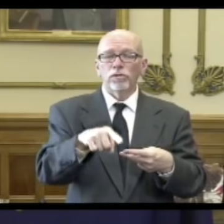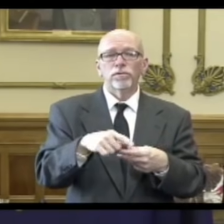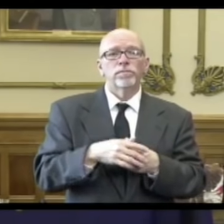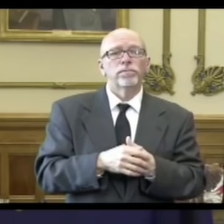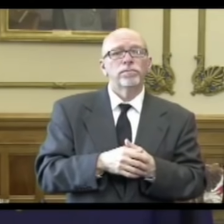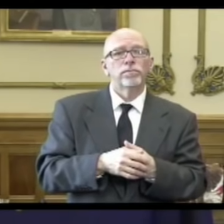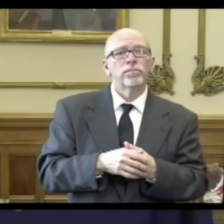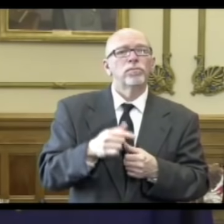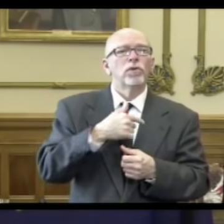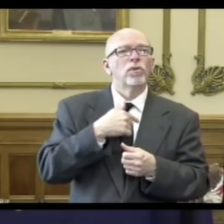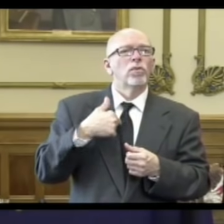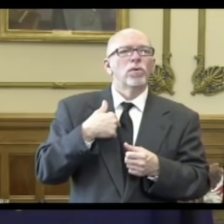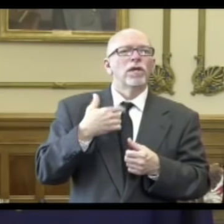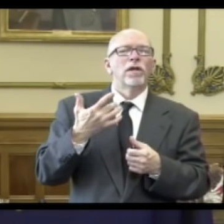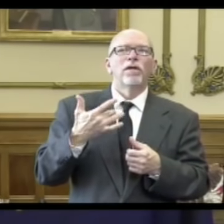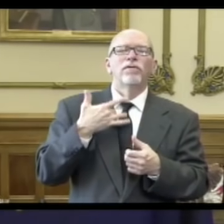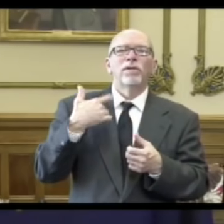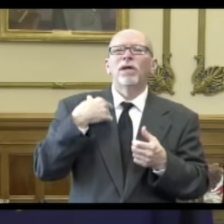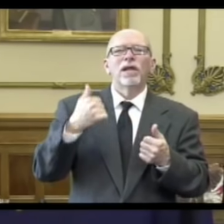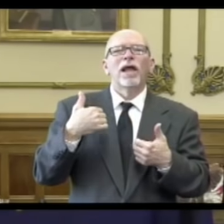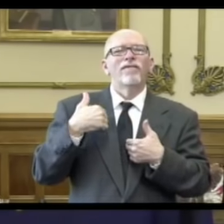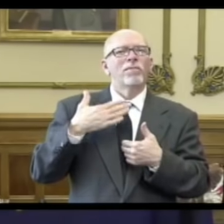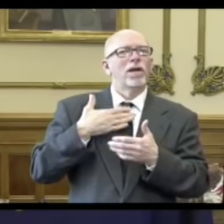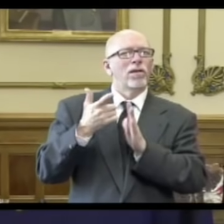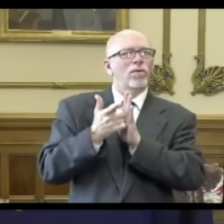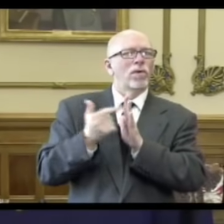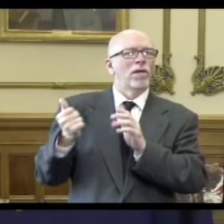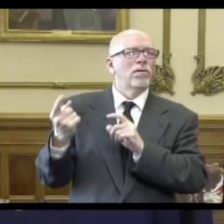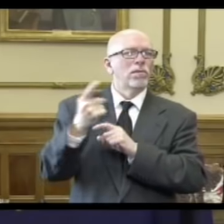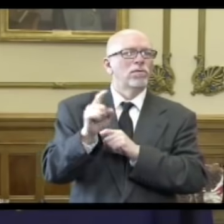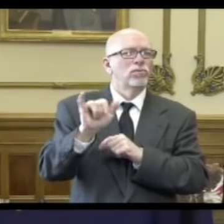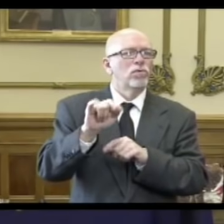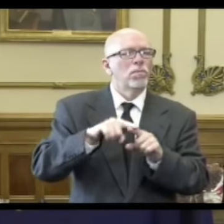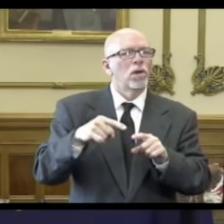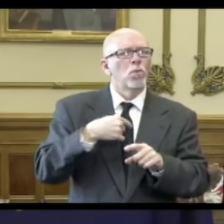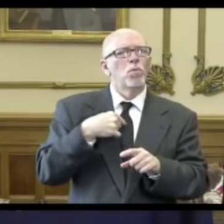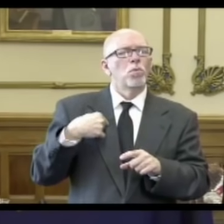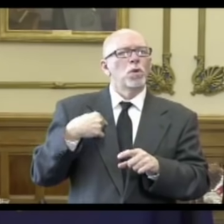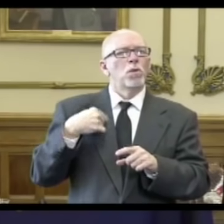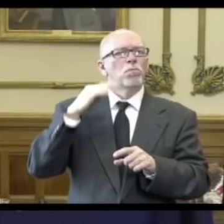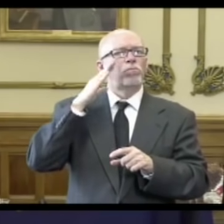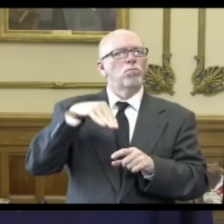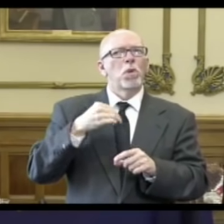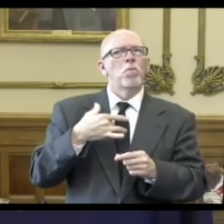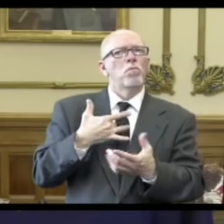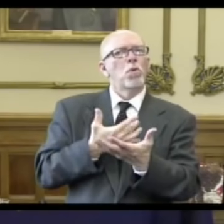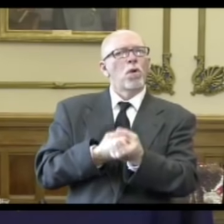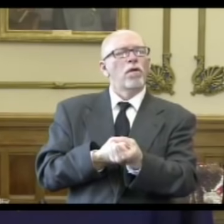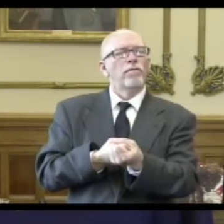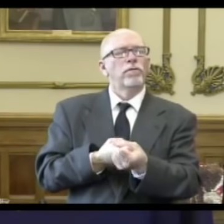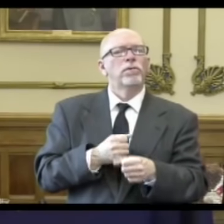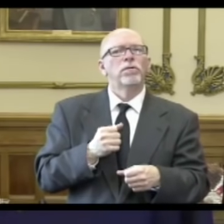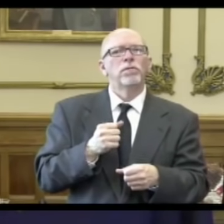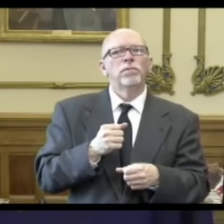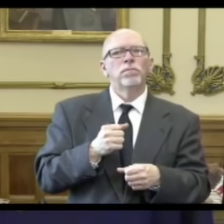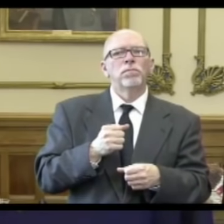BE ALIGNED AT THE END OF THE DAY ON THAT FRONT. IN TERMS OF SECOND QUESTION. WE'RE JUST CAN VANCE AND I CAN HAVE MY